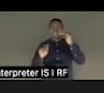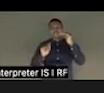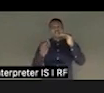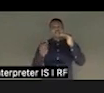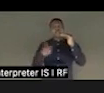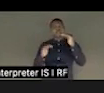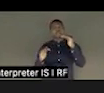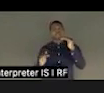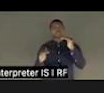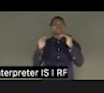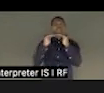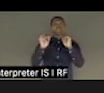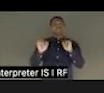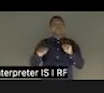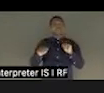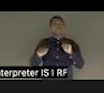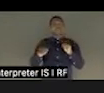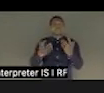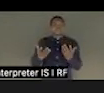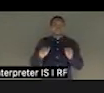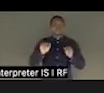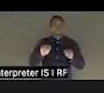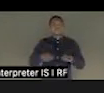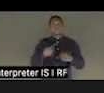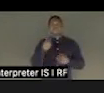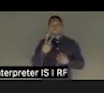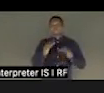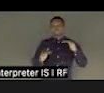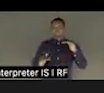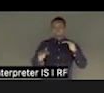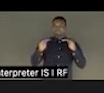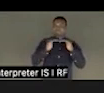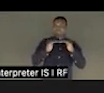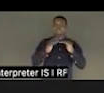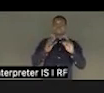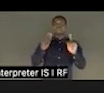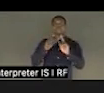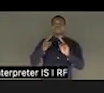designers so that they at least know how to do it. And then hopefully gradually we will change this.